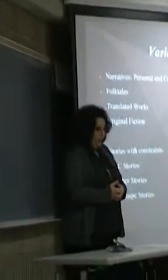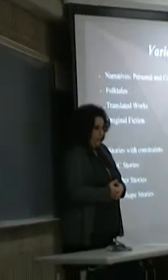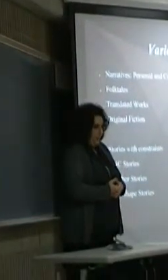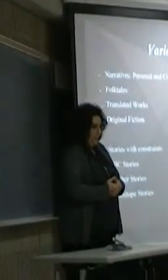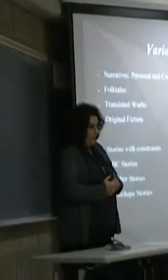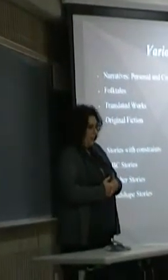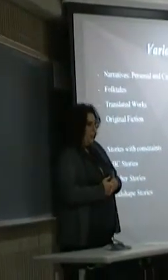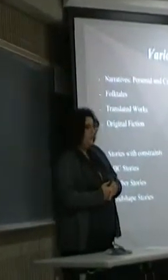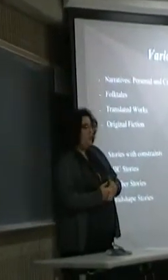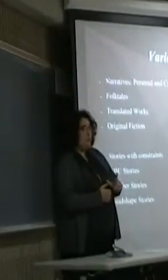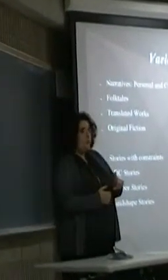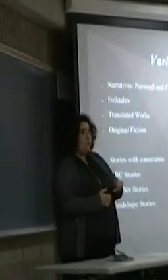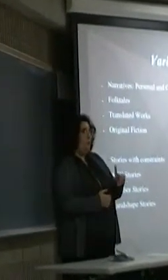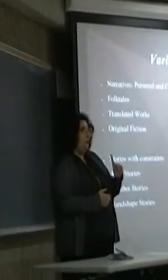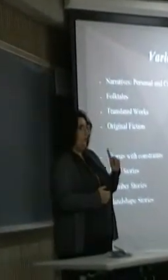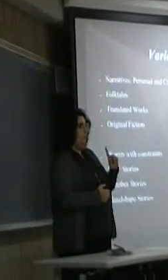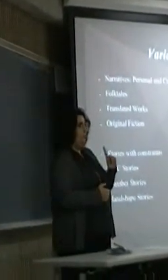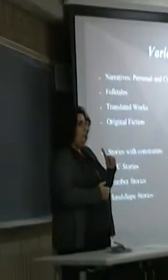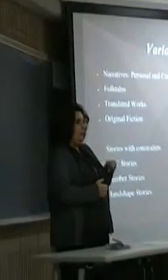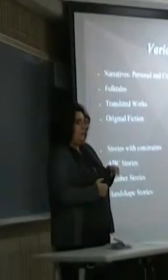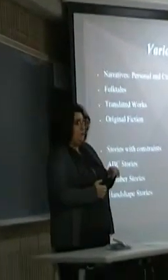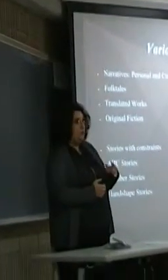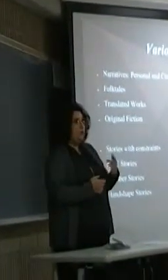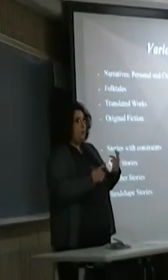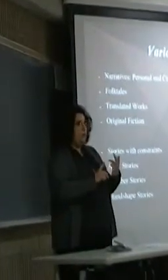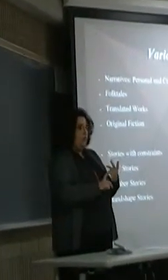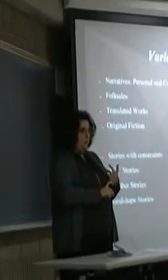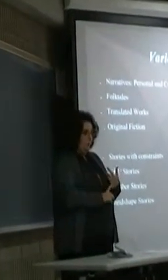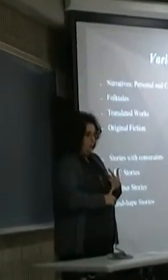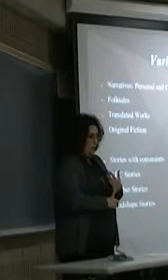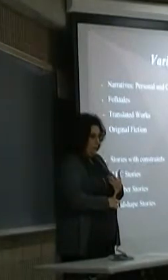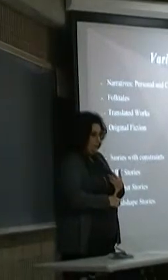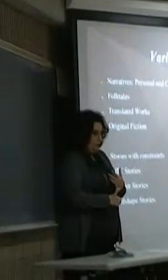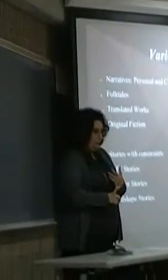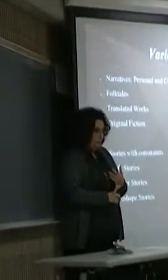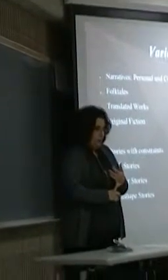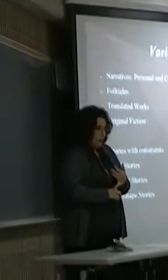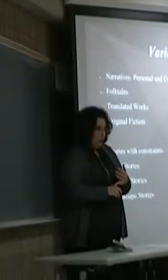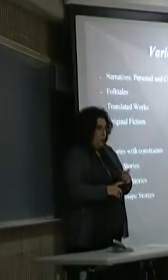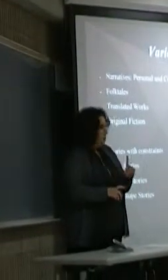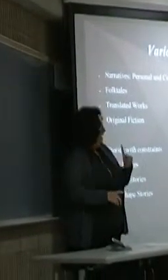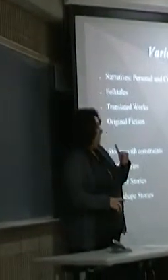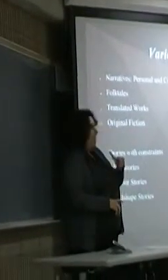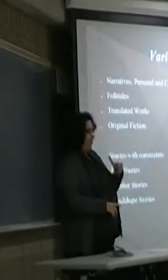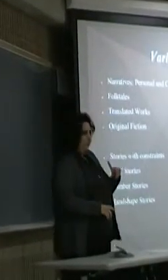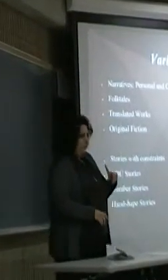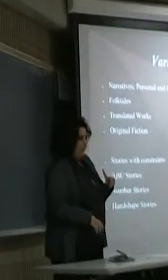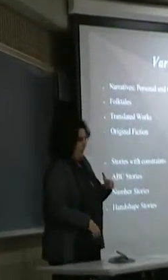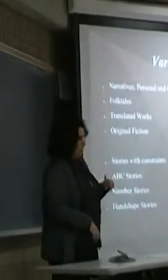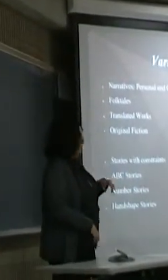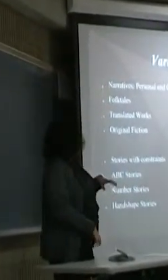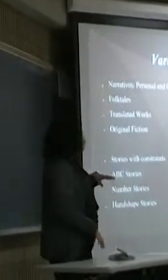They can also have constraints such as with ABC Stories and Number Stories, which I have a couple of examples to show you.